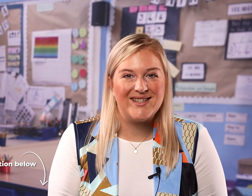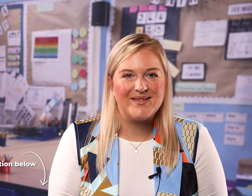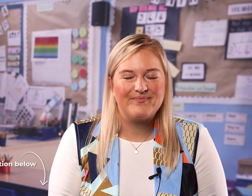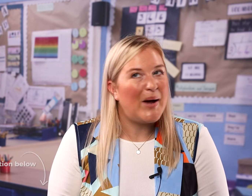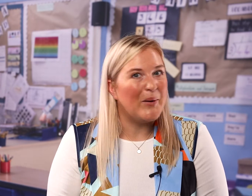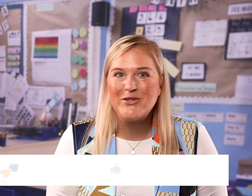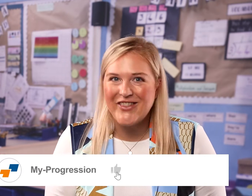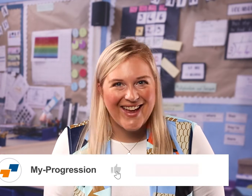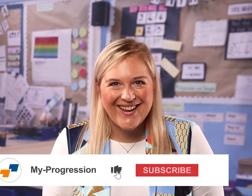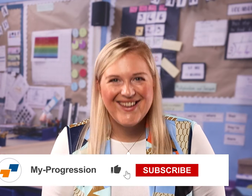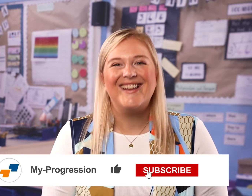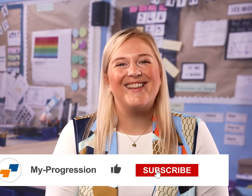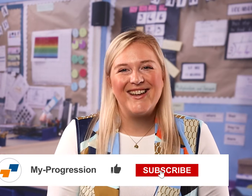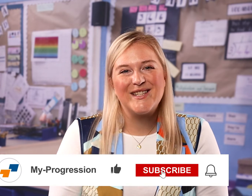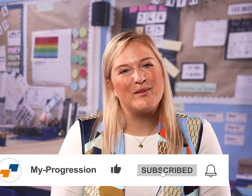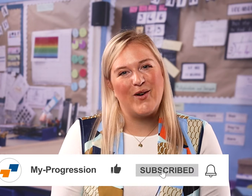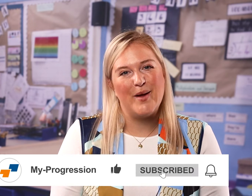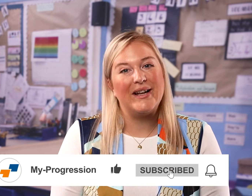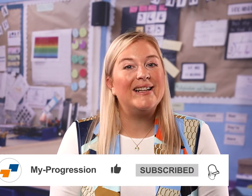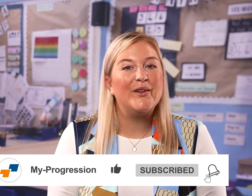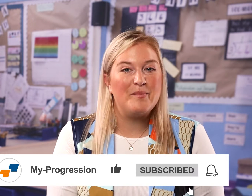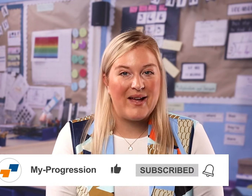sites. And whilst you’re there like, subscribe and click on the